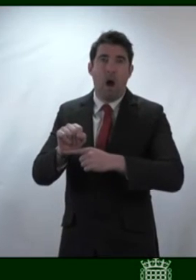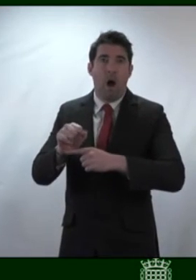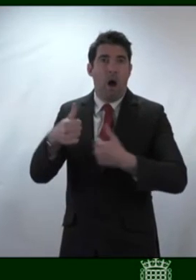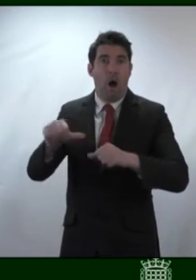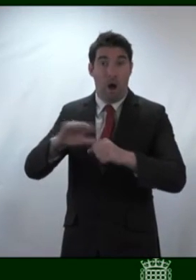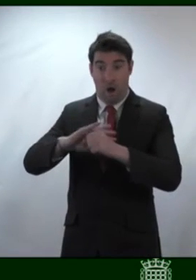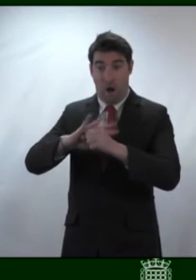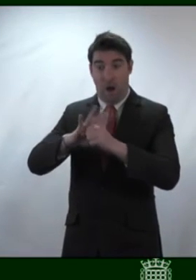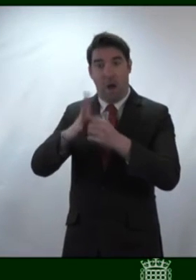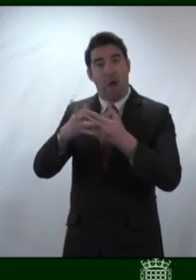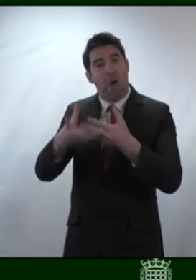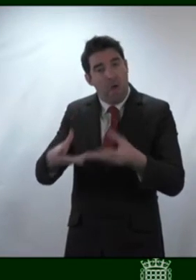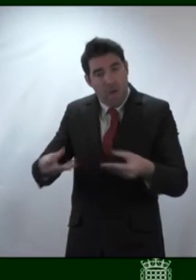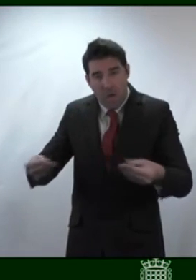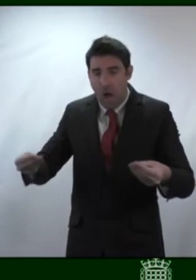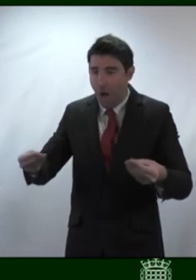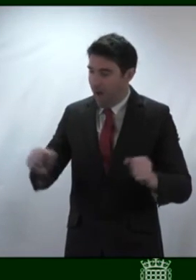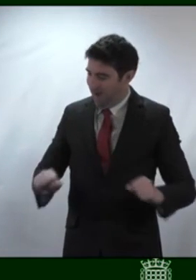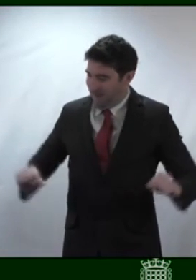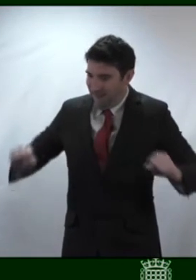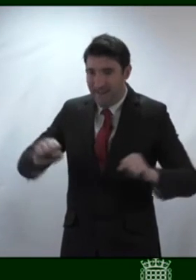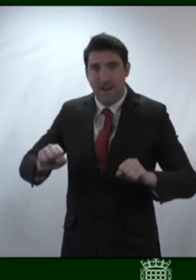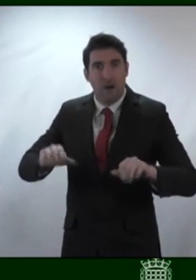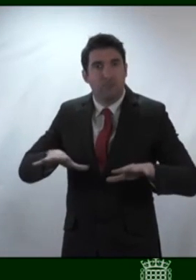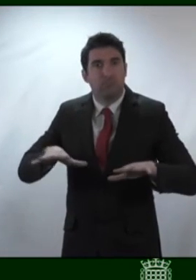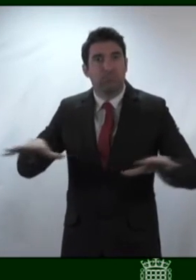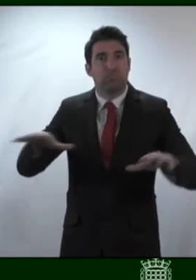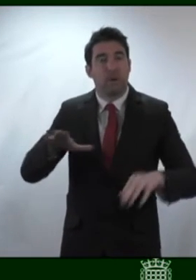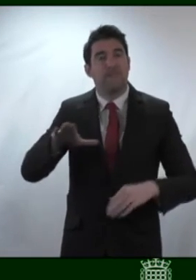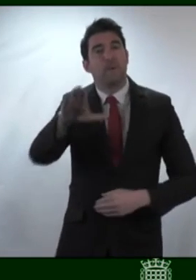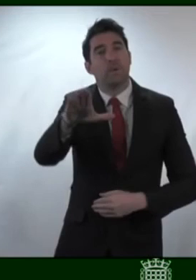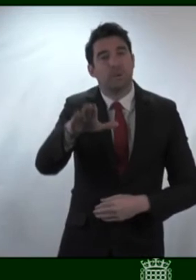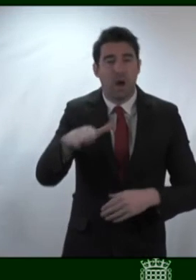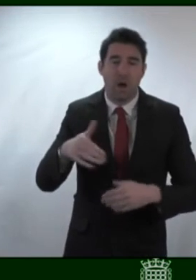those called upon to take the vaccine will not only be protecting their own health,